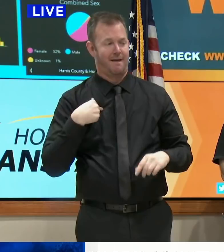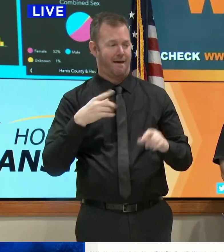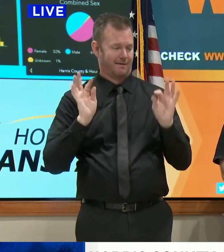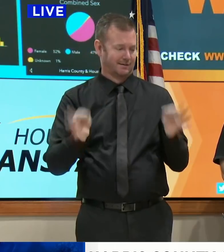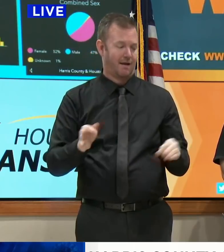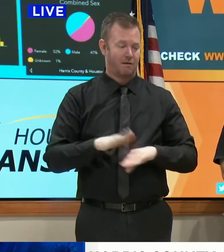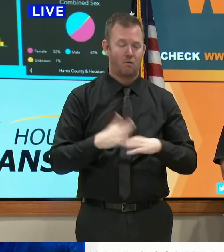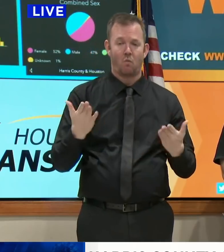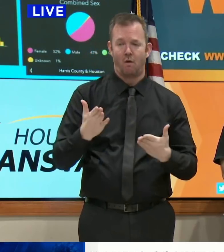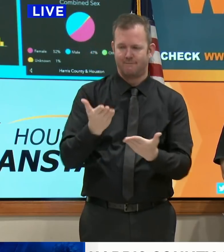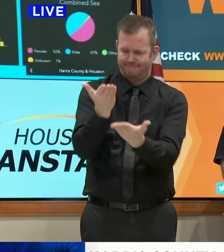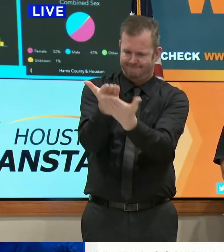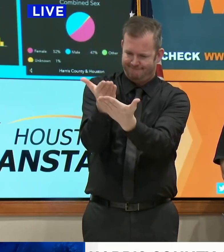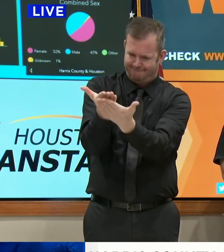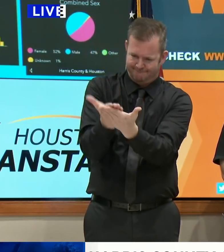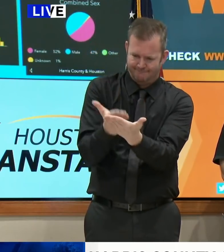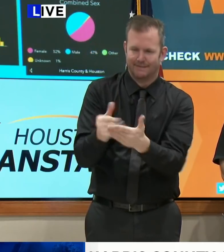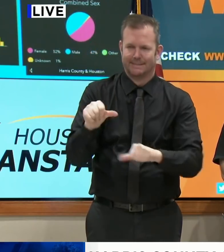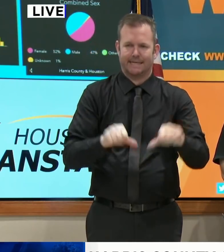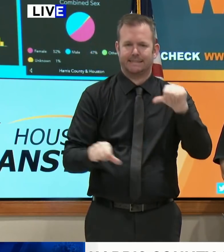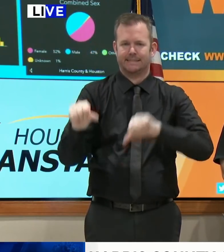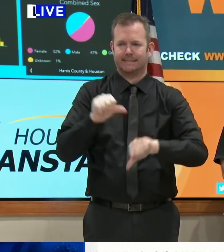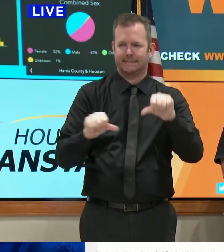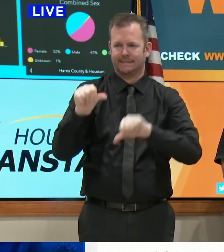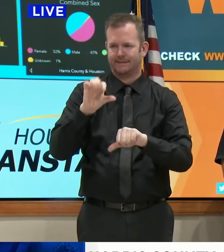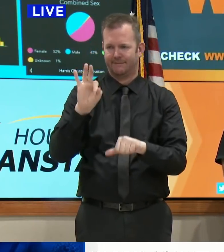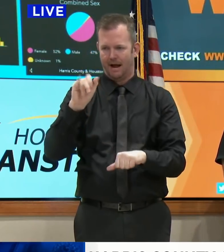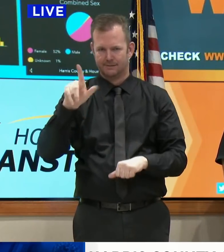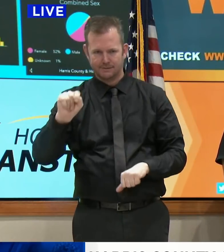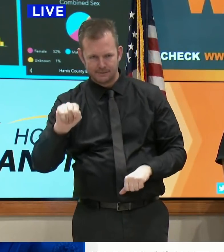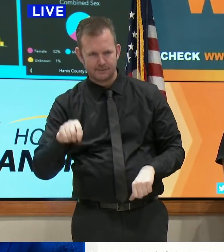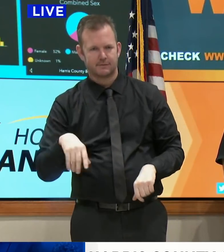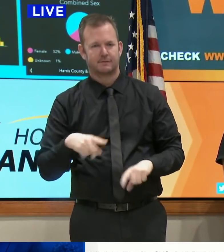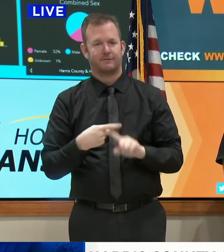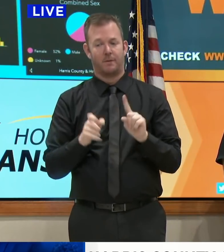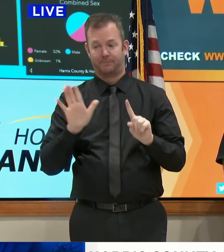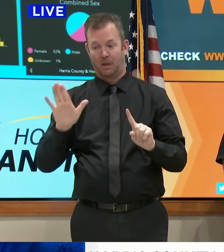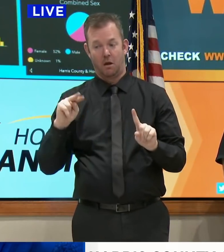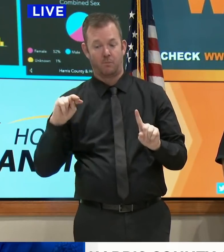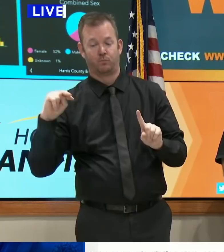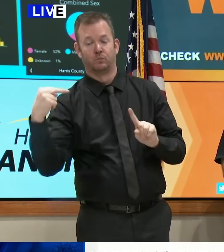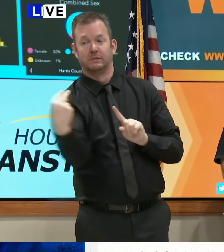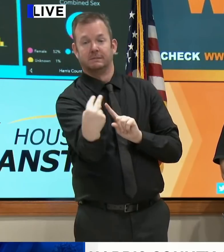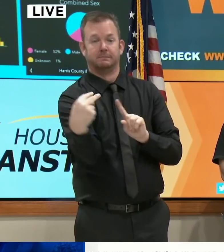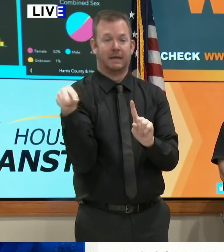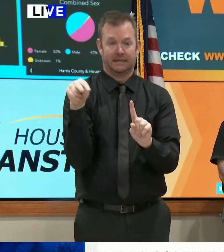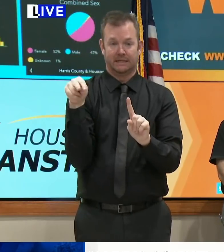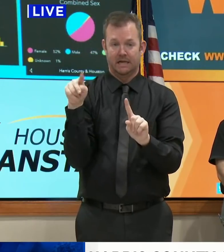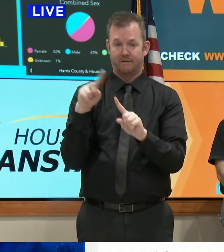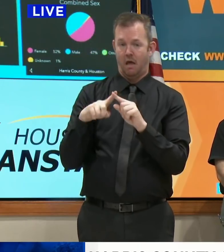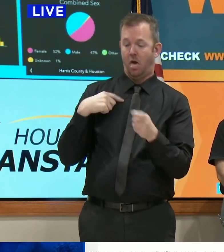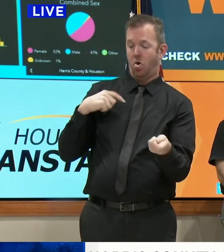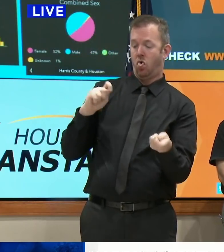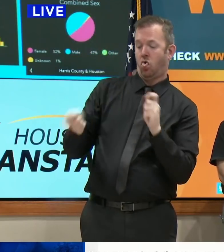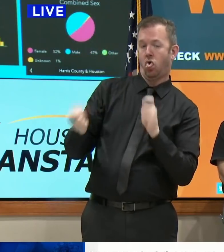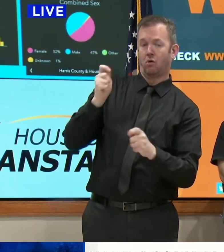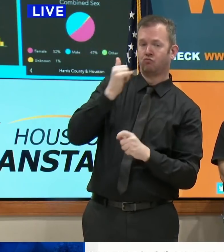decisions based on politics. on politics. >> make decisions based on make decisions based on science based on that and that science based on that and that means sometimes taking means sometimes taking positions that are unpopular positions that are unpopular that people misconstrue and I’m